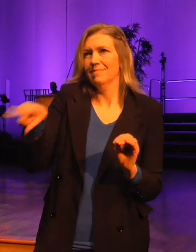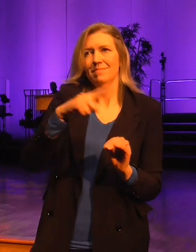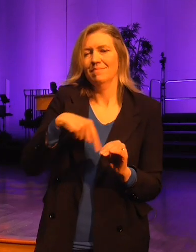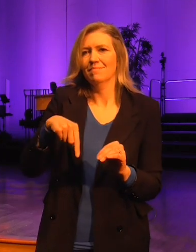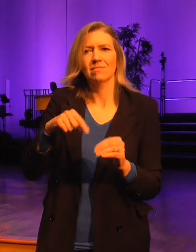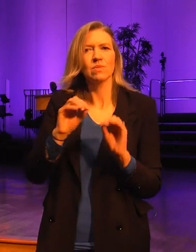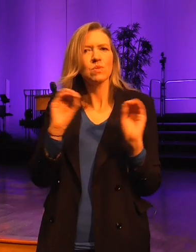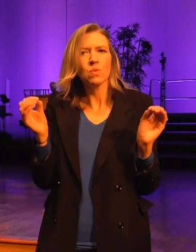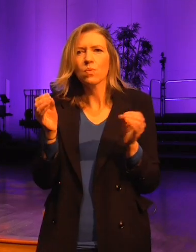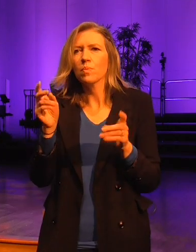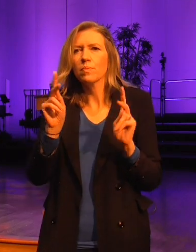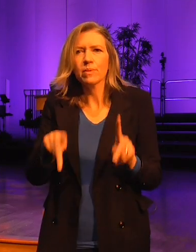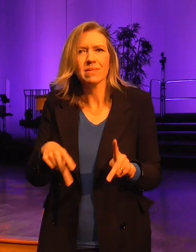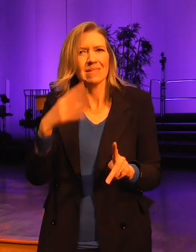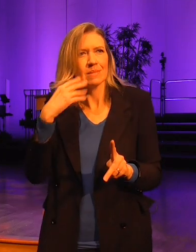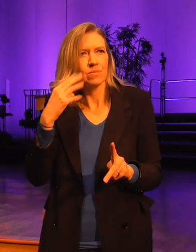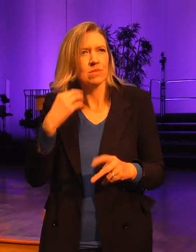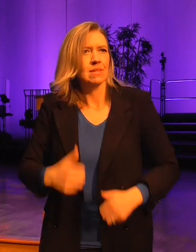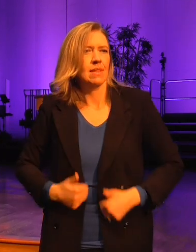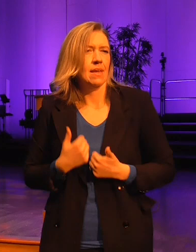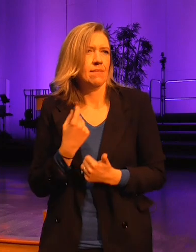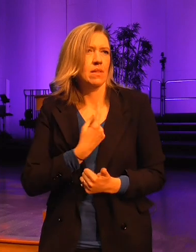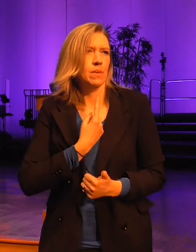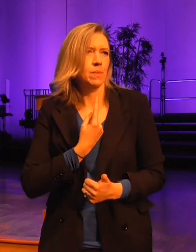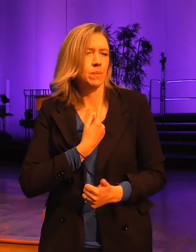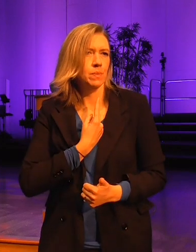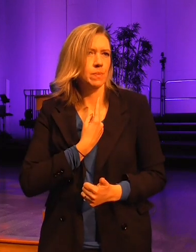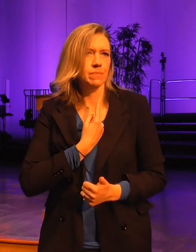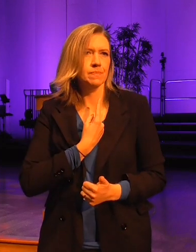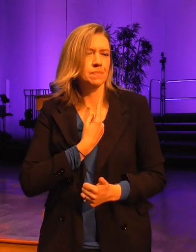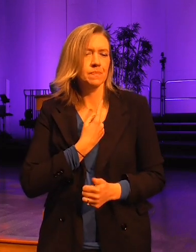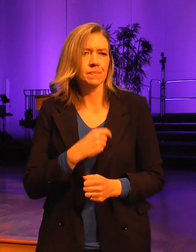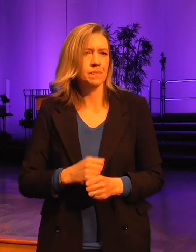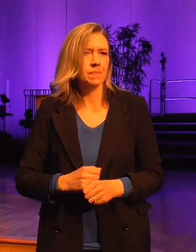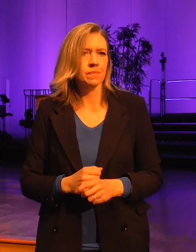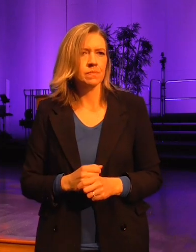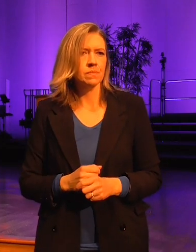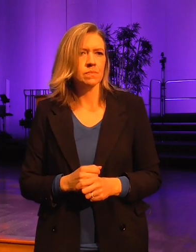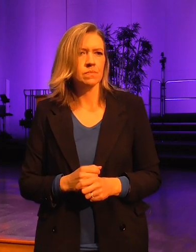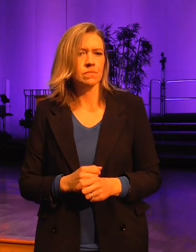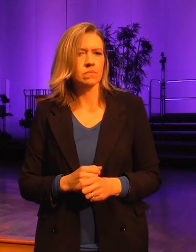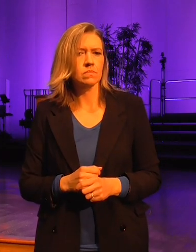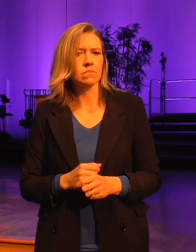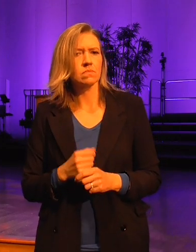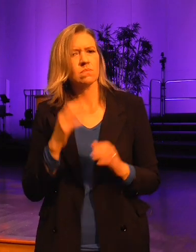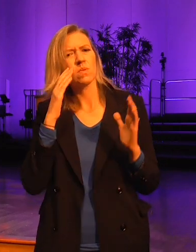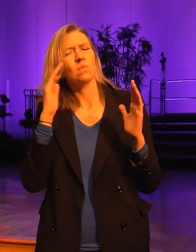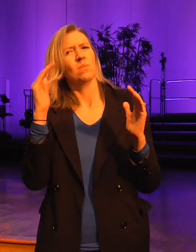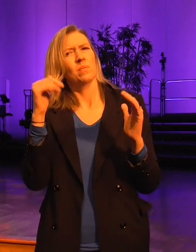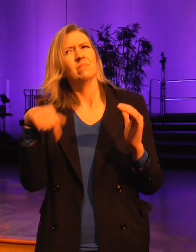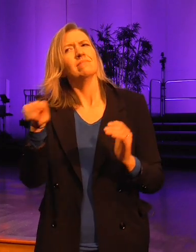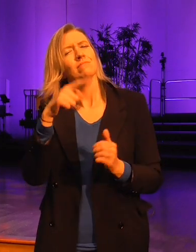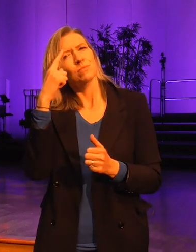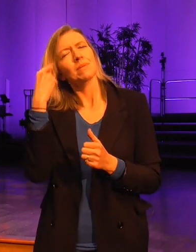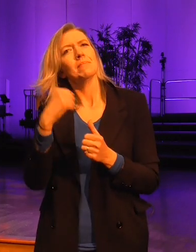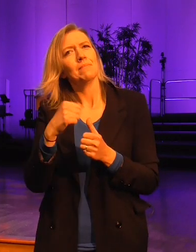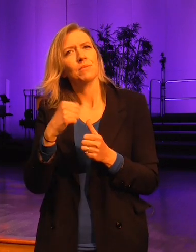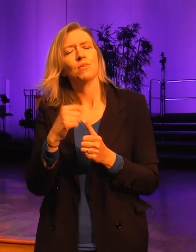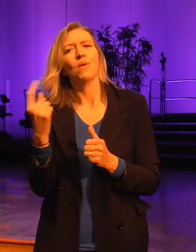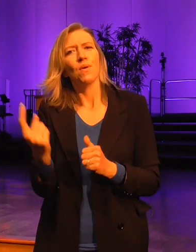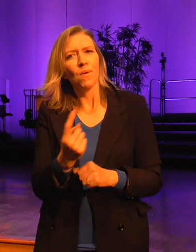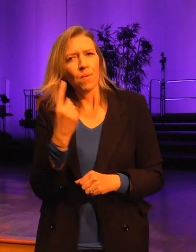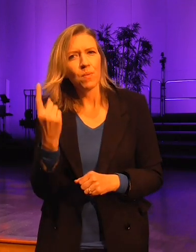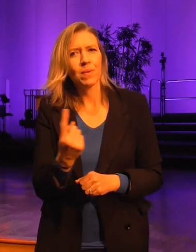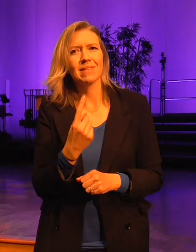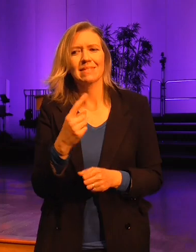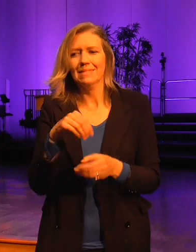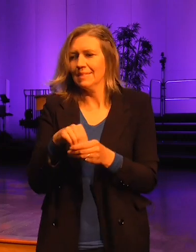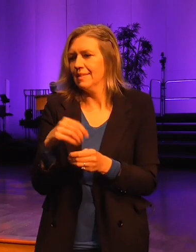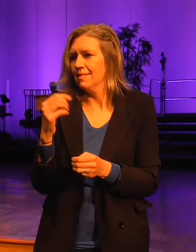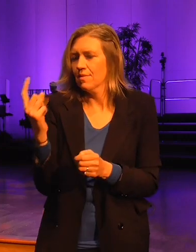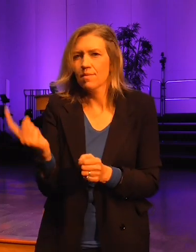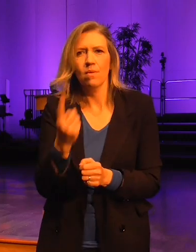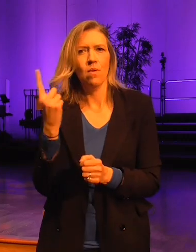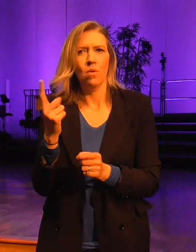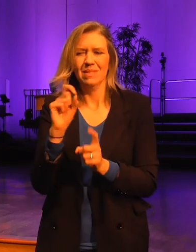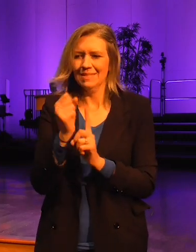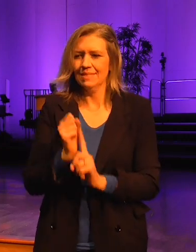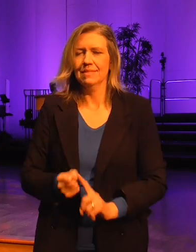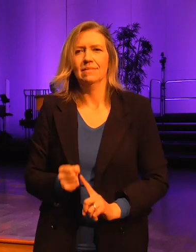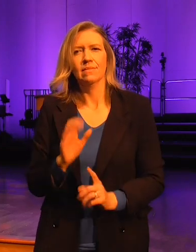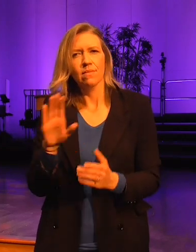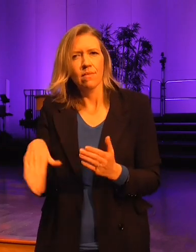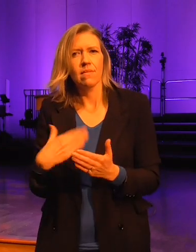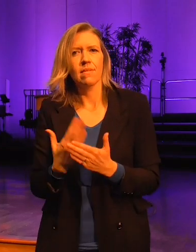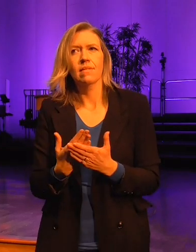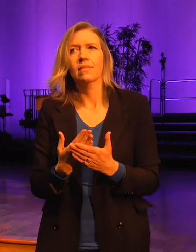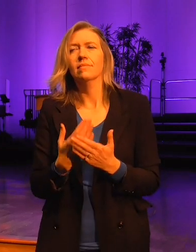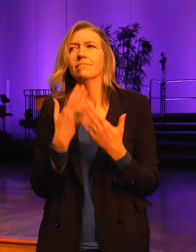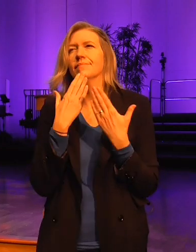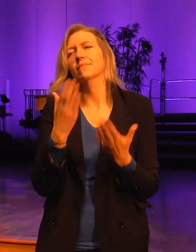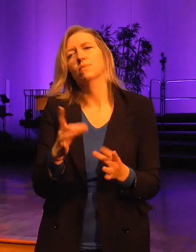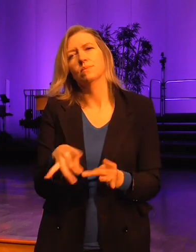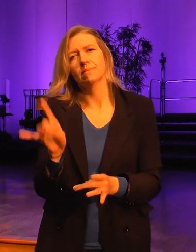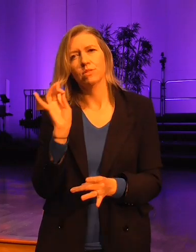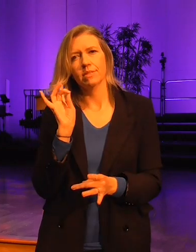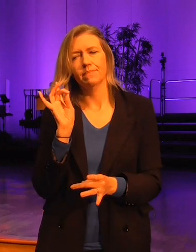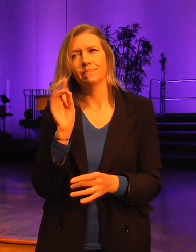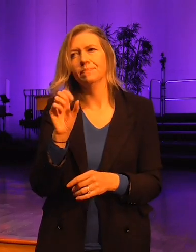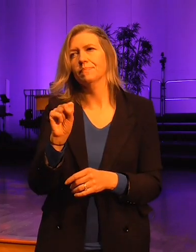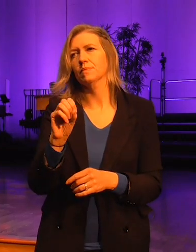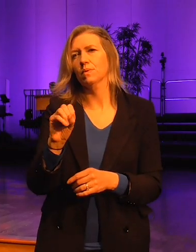alone may we remember that always and in all ways thank you spirit and so it is